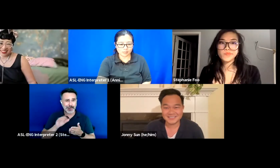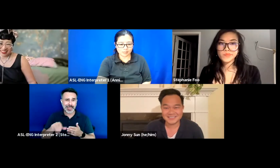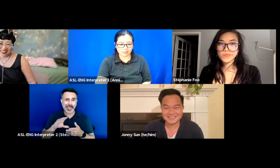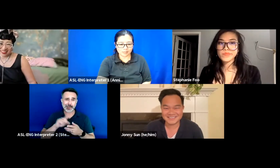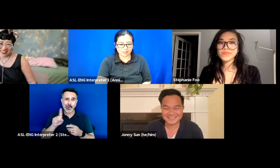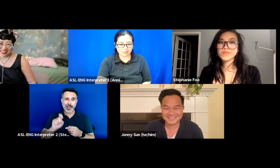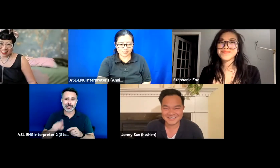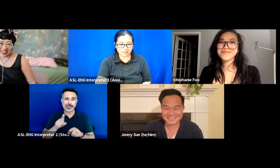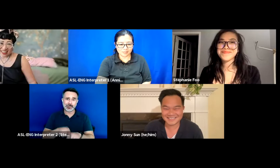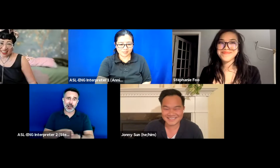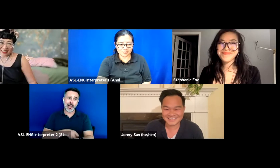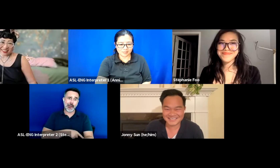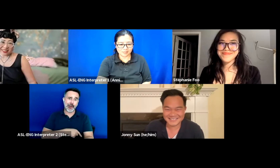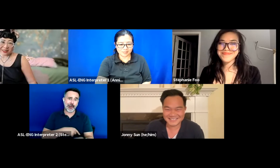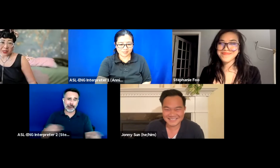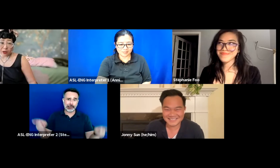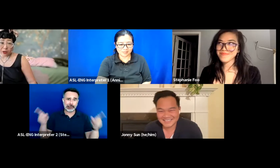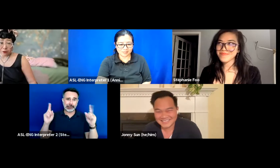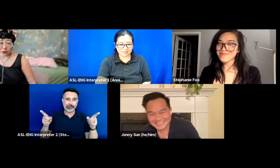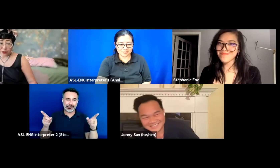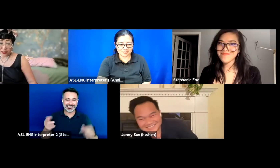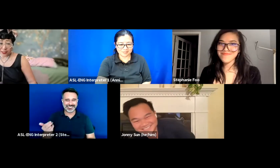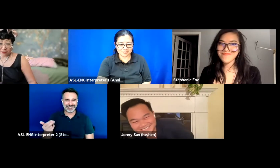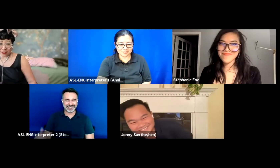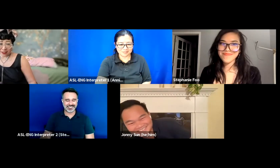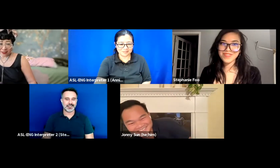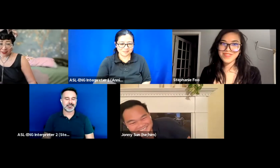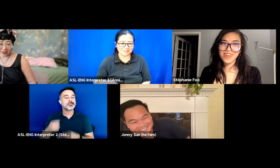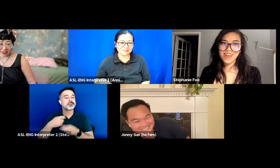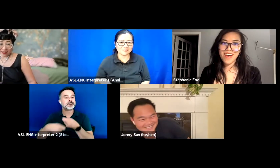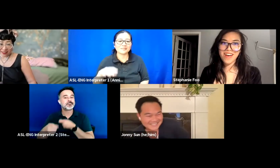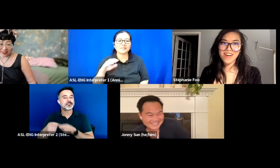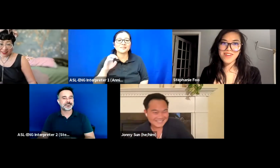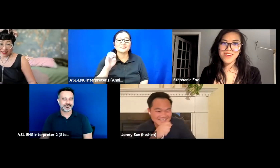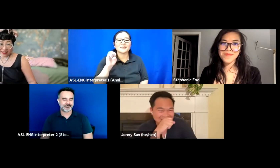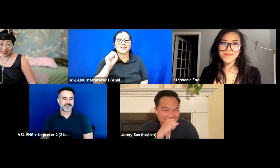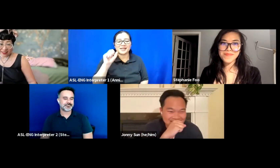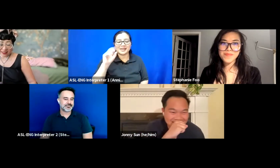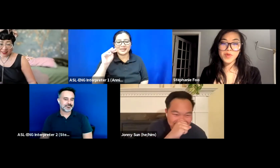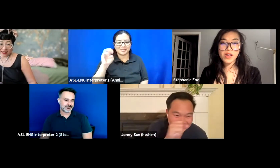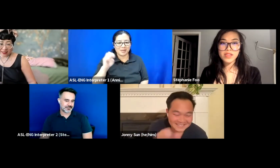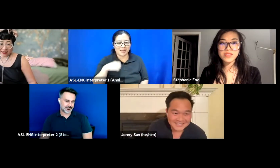So, as a TV -- TV writer, I'm sure you know, like -- and -- and radio is the same.